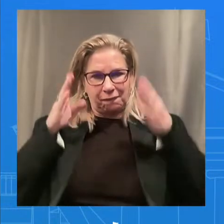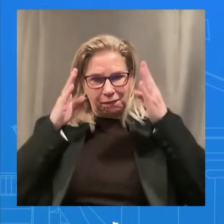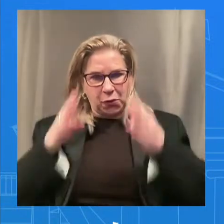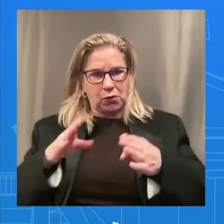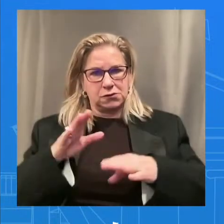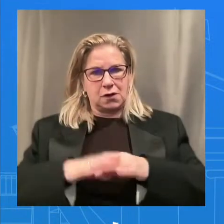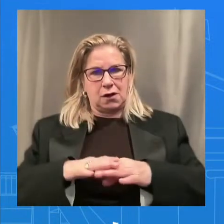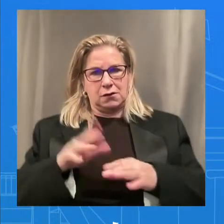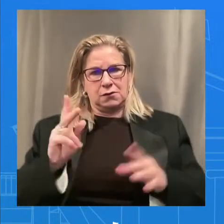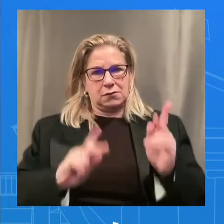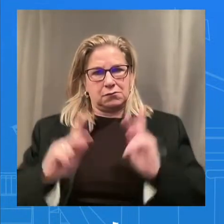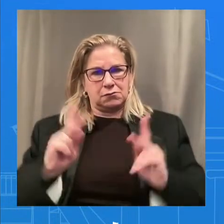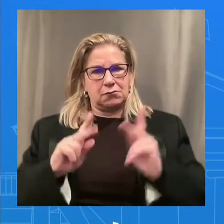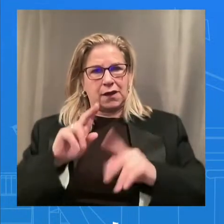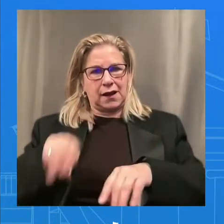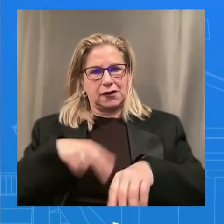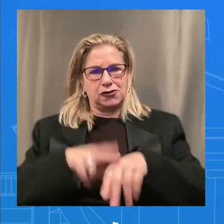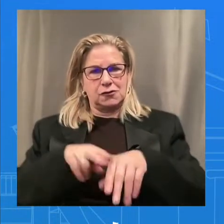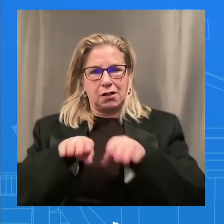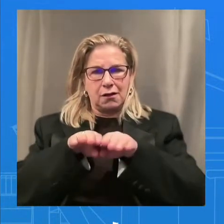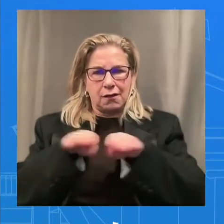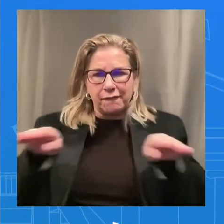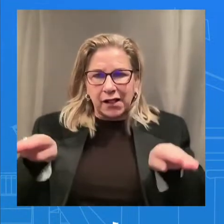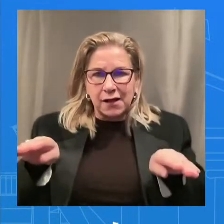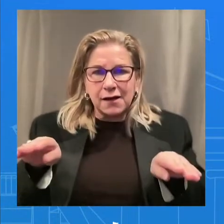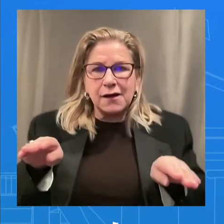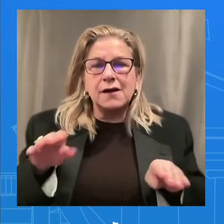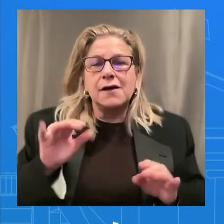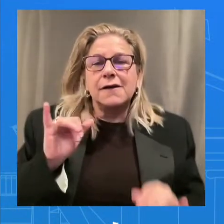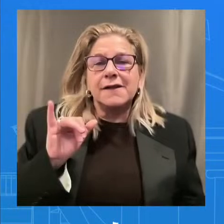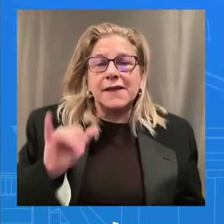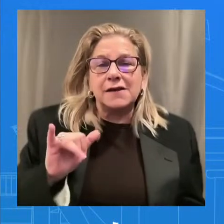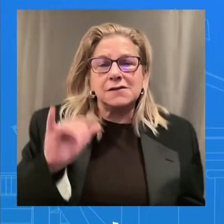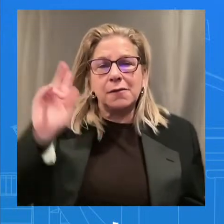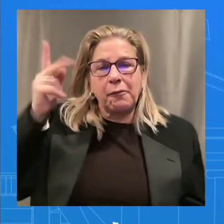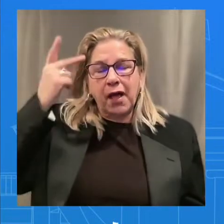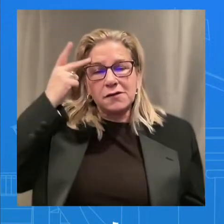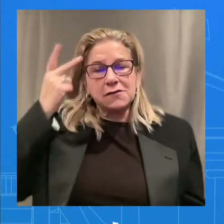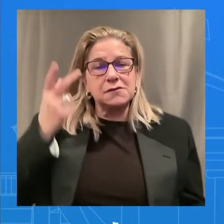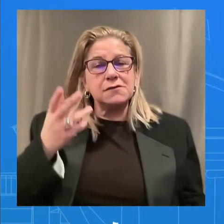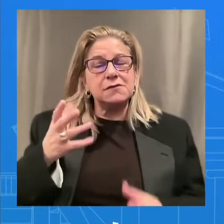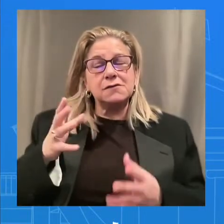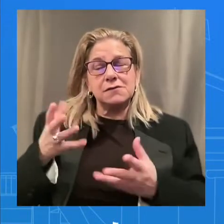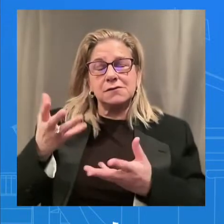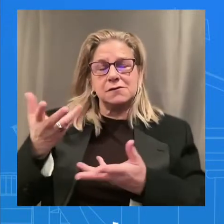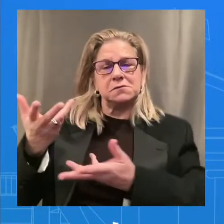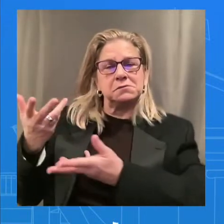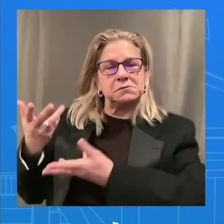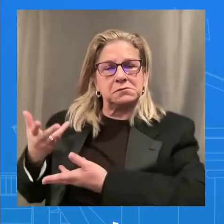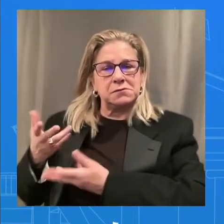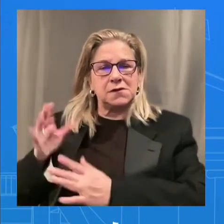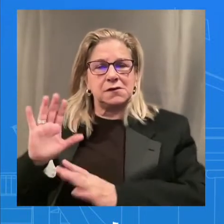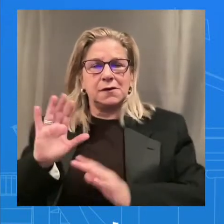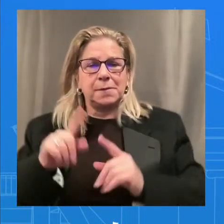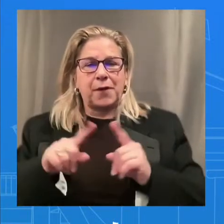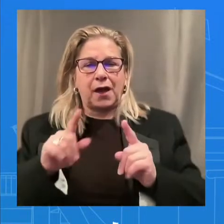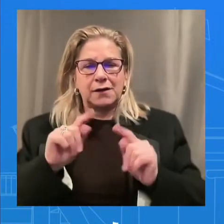and have our team work with the incoming team in that regard. And I have to say, our coordination thus far, the engagement we’ve had, it’s been professional.